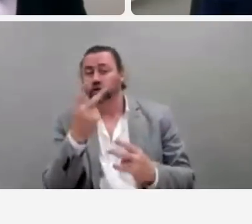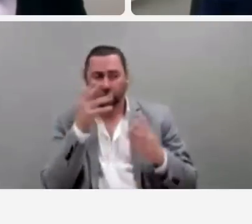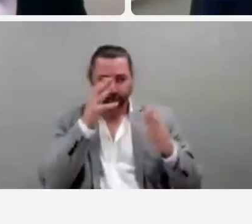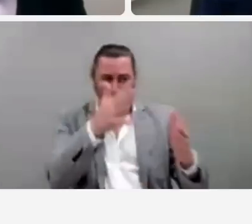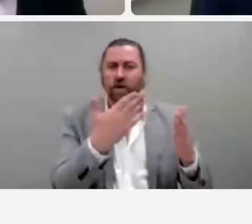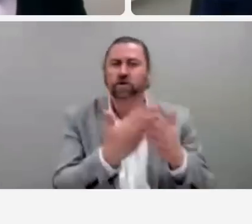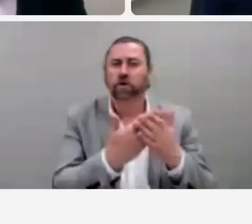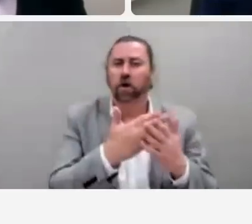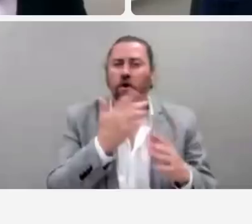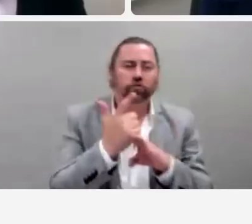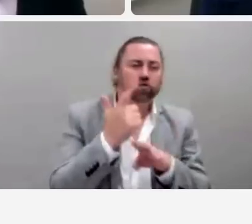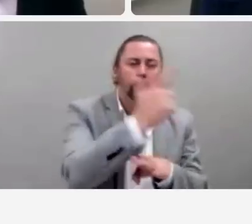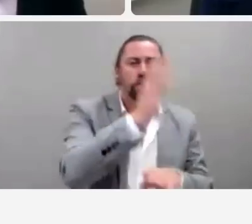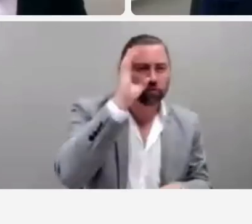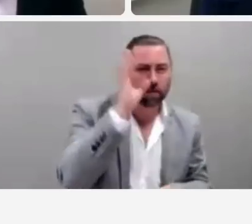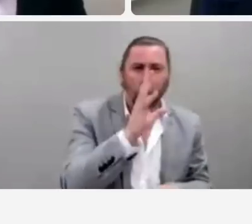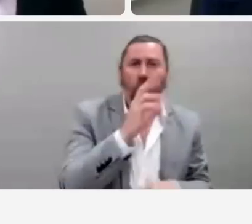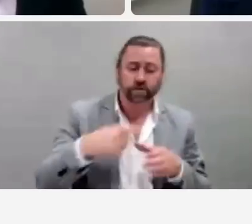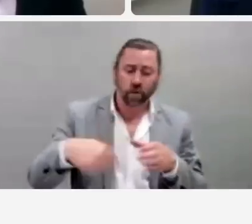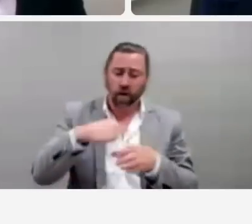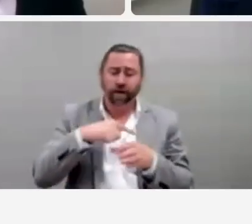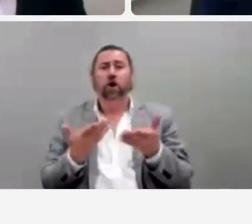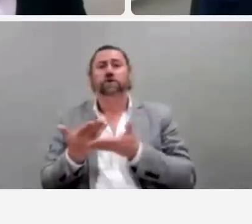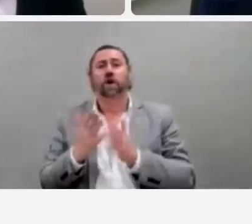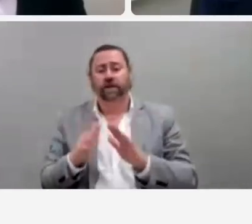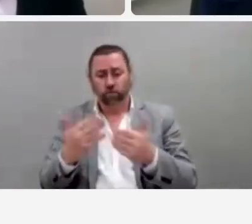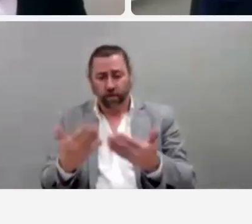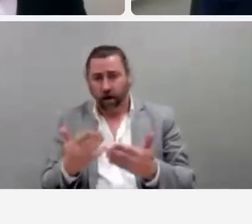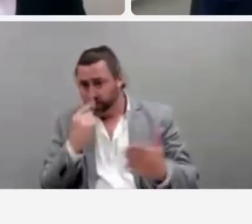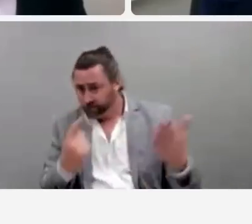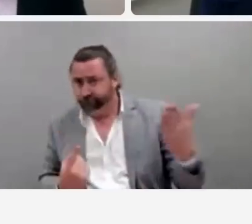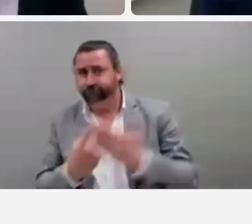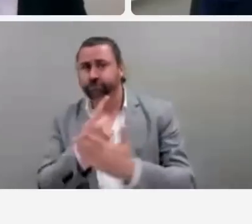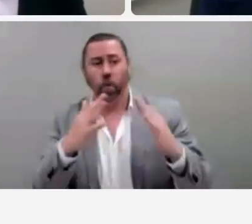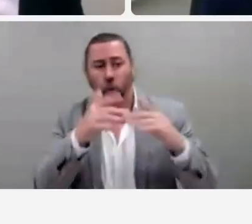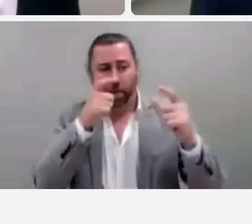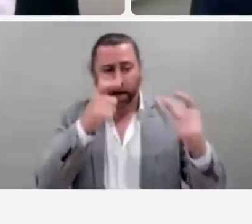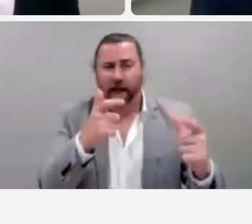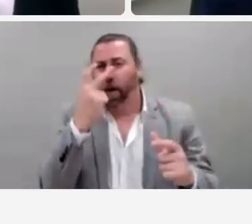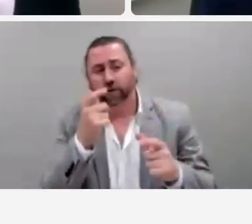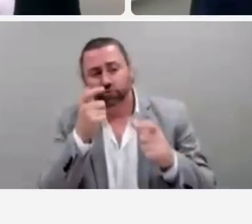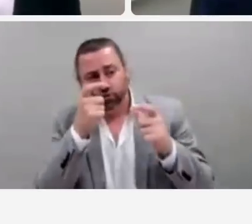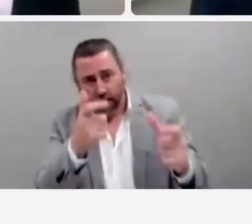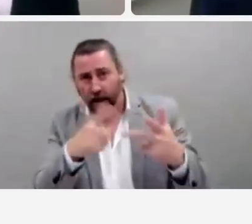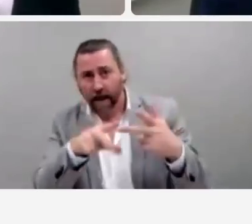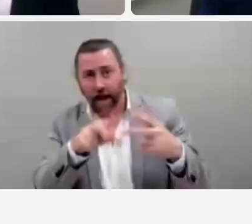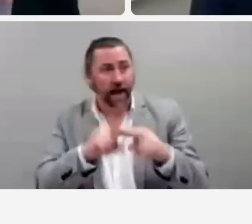That's a consortium of providers to support aged care home care providers to increase their aged care